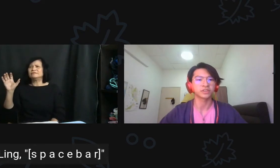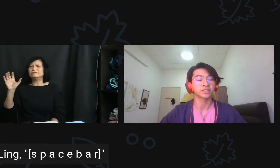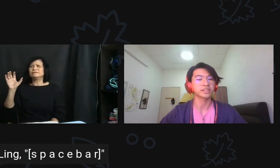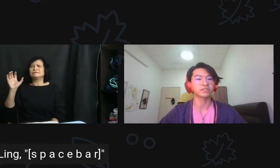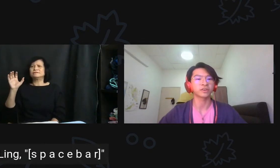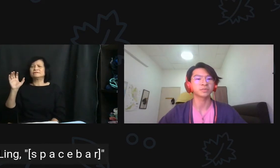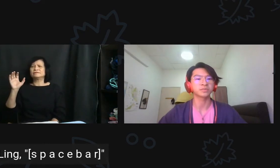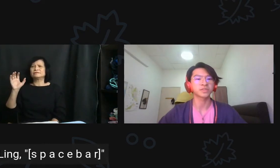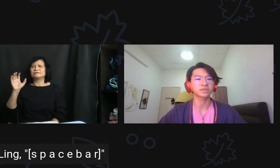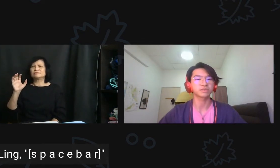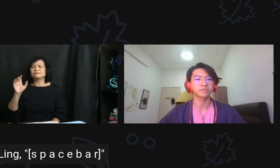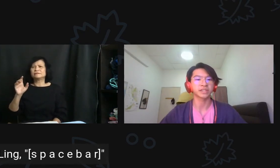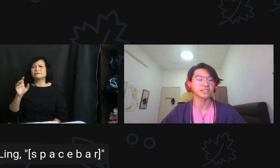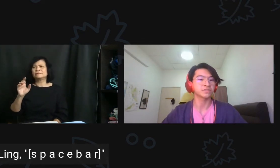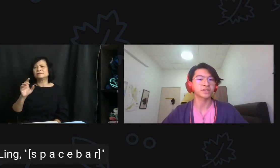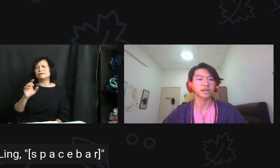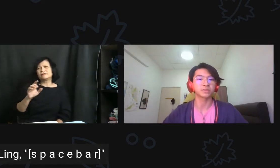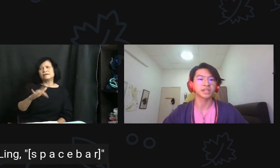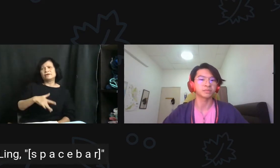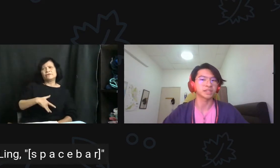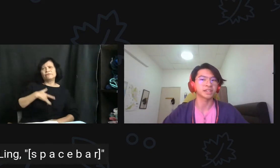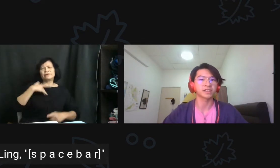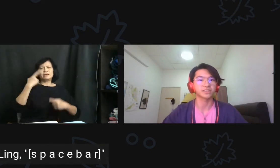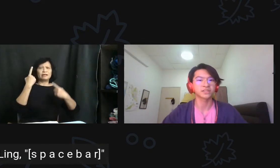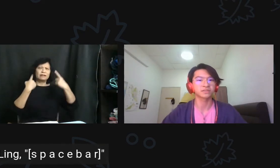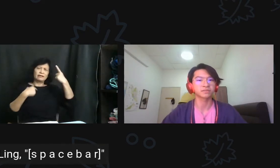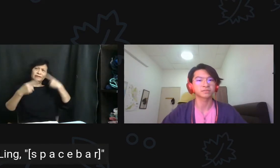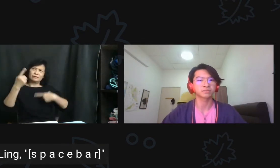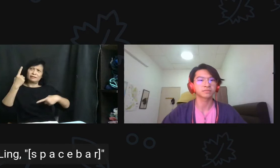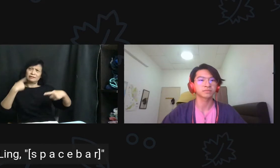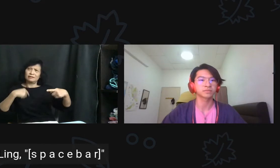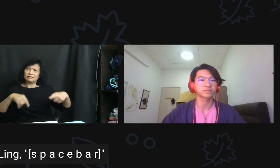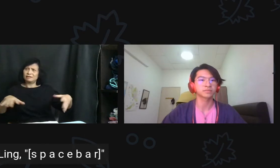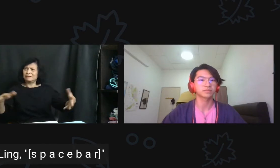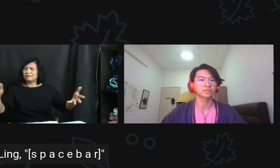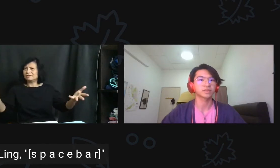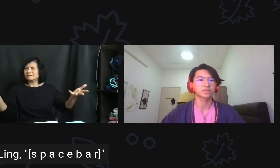your teardrops might just fill up the empty glass.